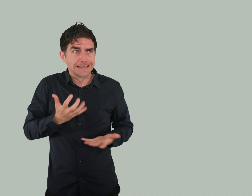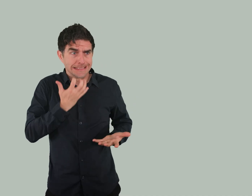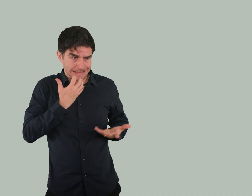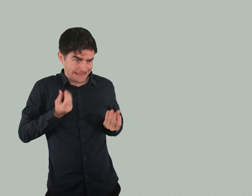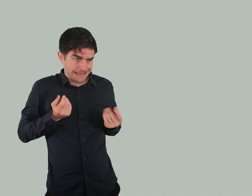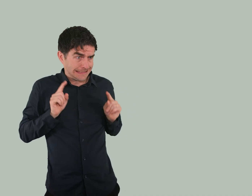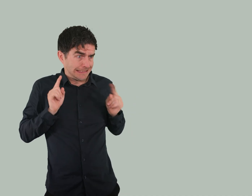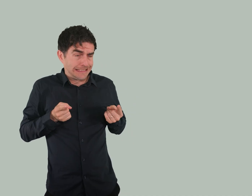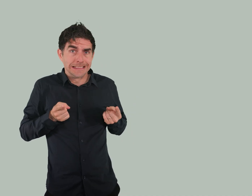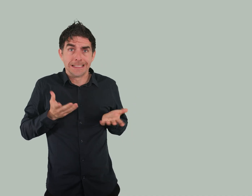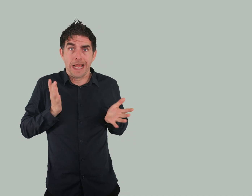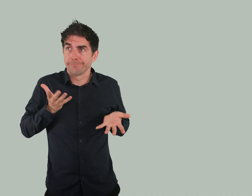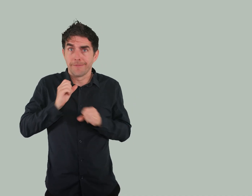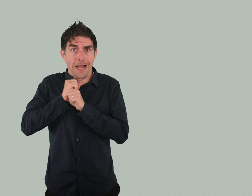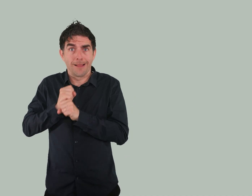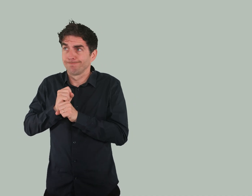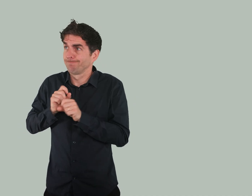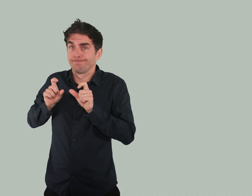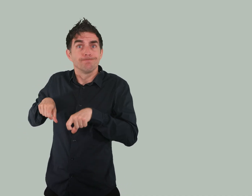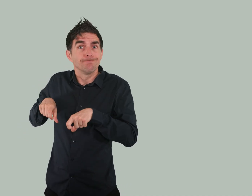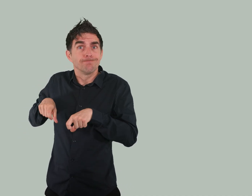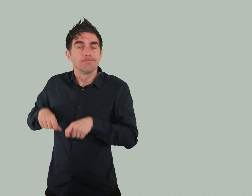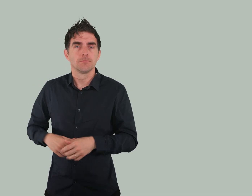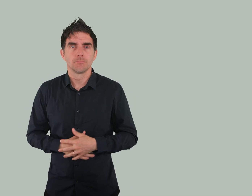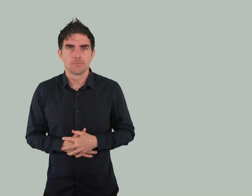but a binding financial constraint.